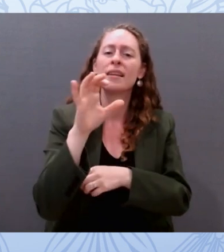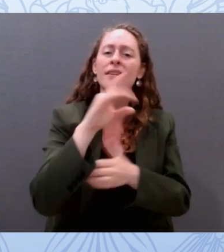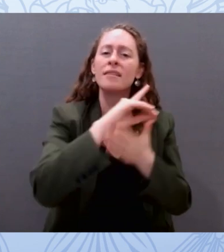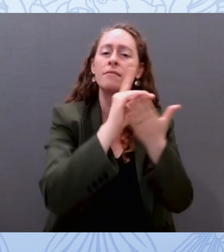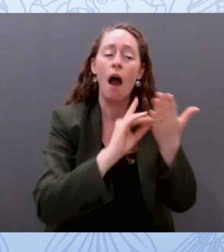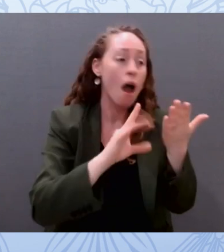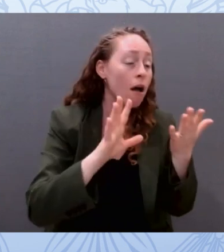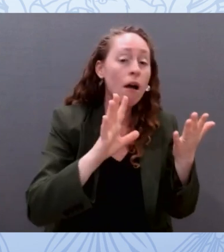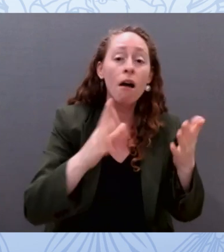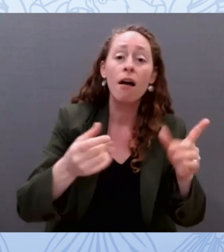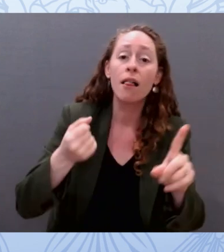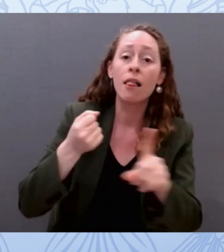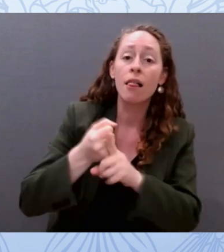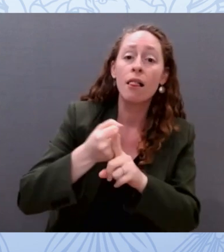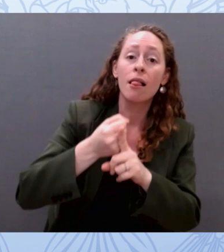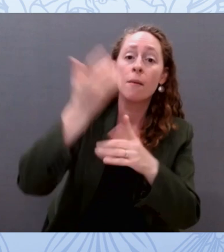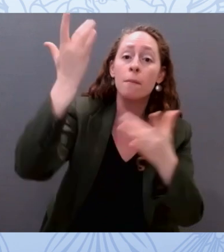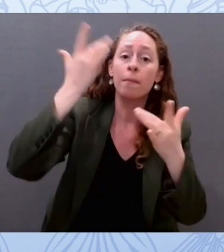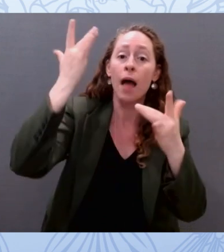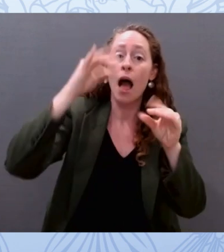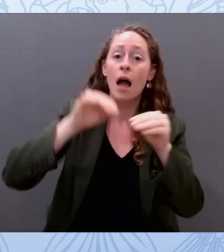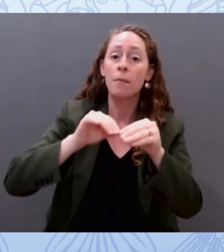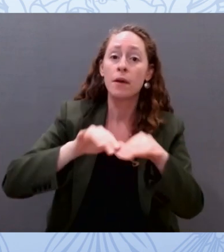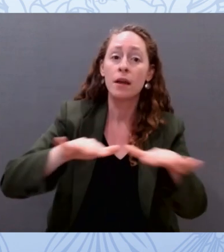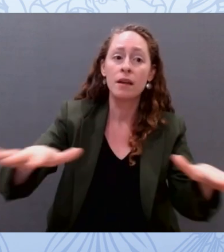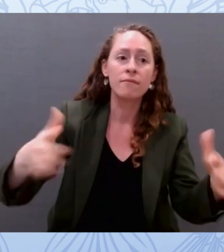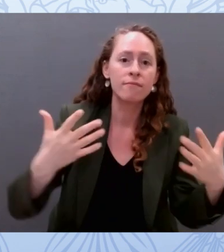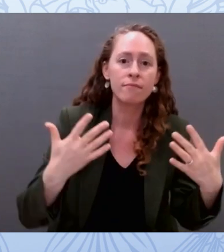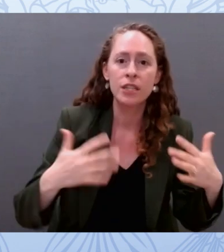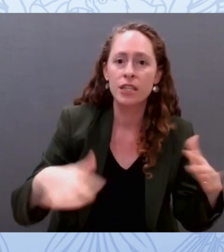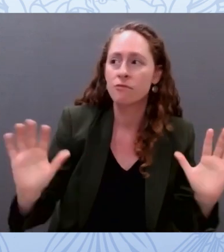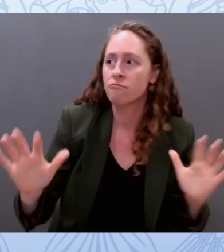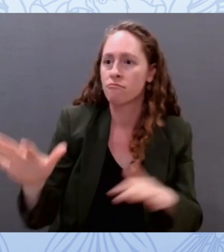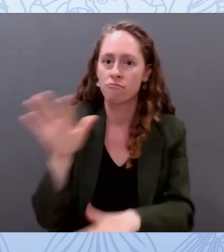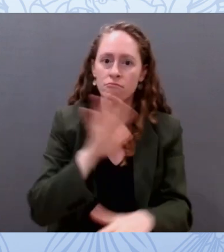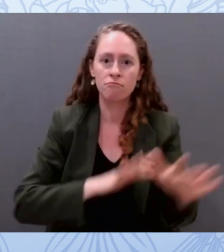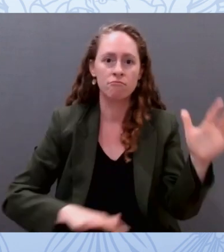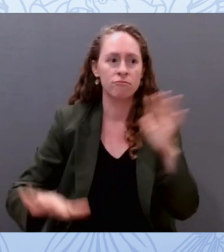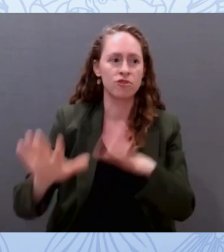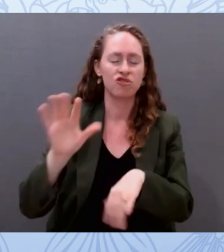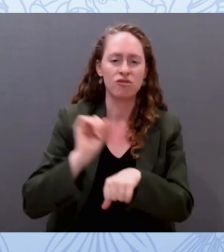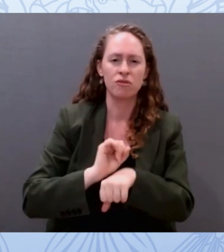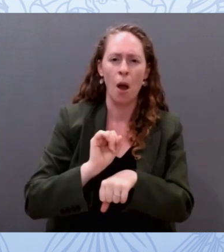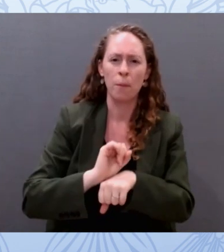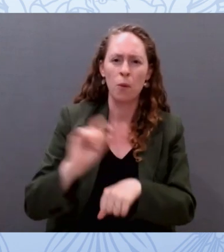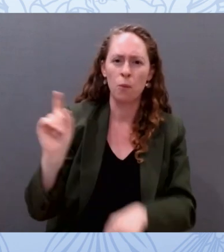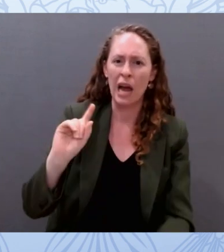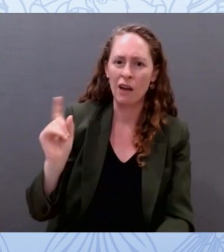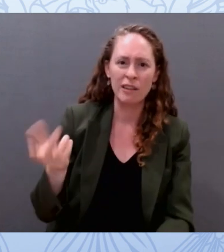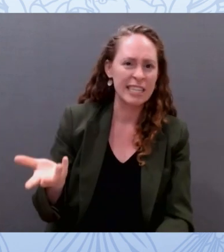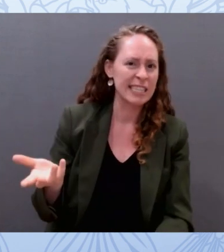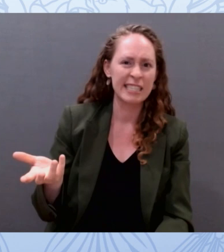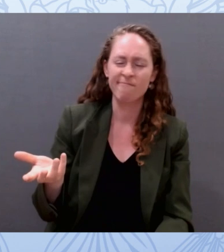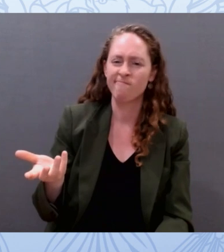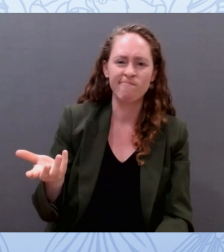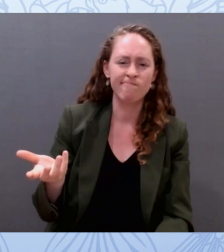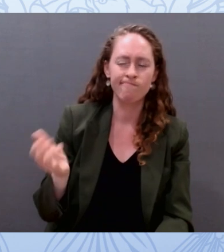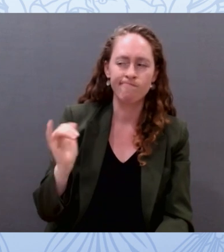So that's when Ilia realized that she had the opportunity to reach for a dream that was still inside of her.